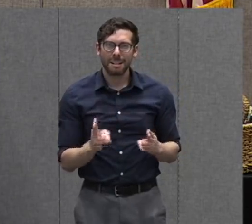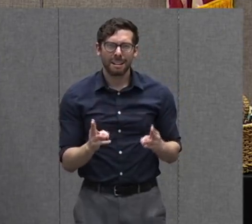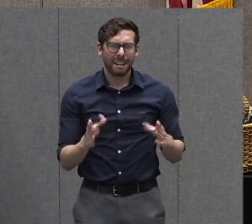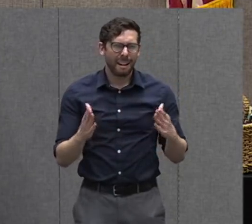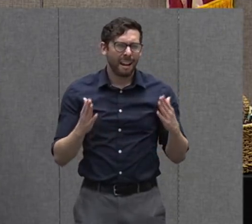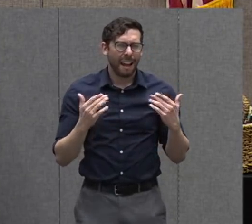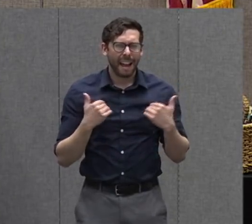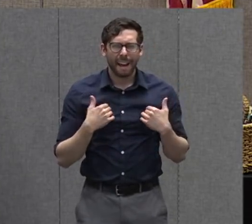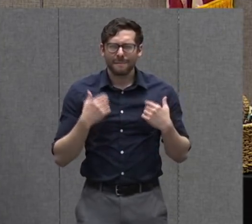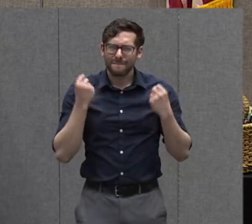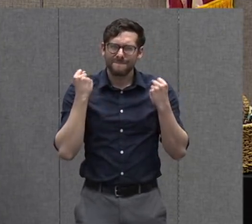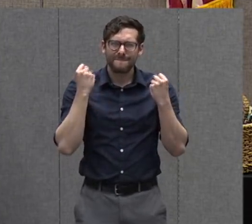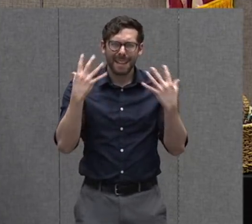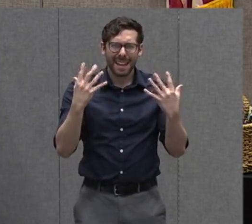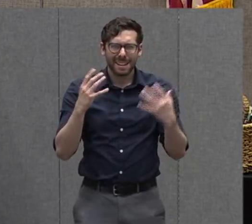[Mr. R] Wow, you know,